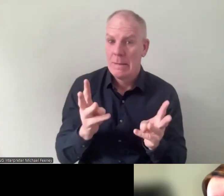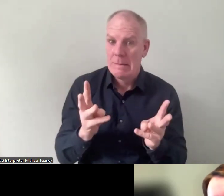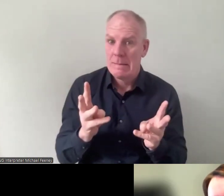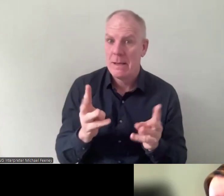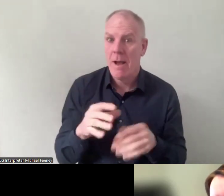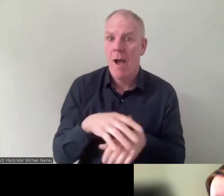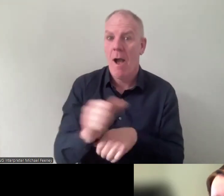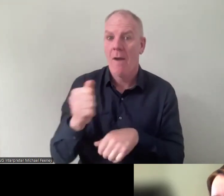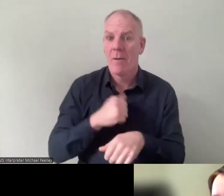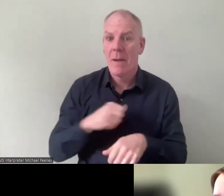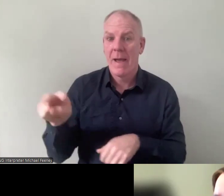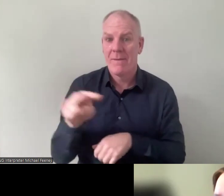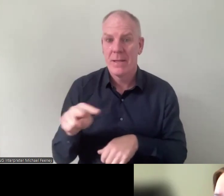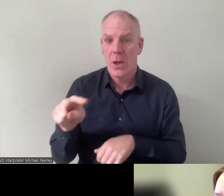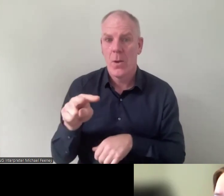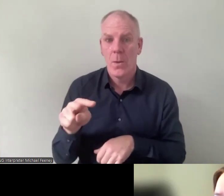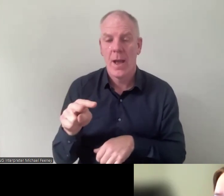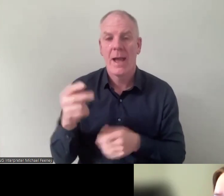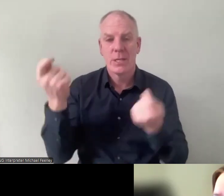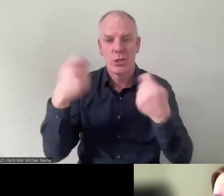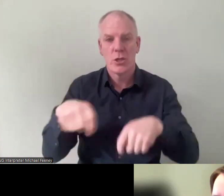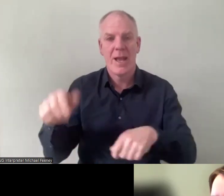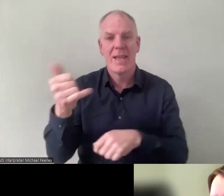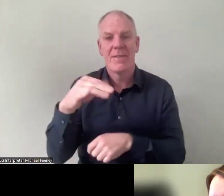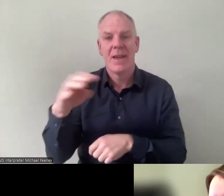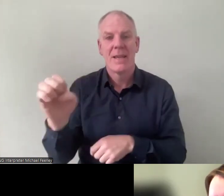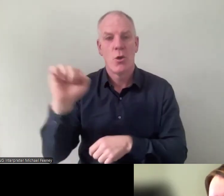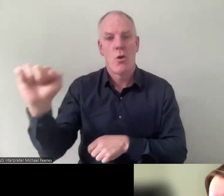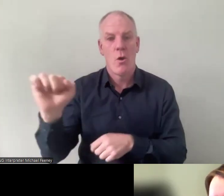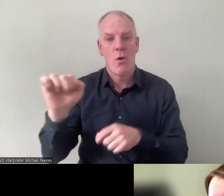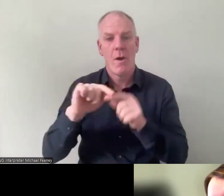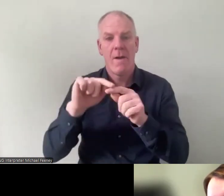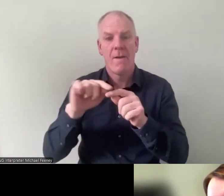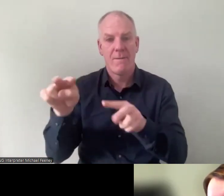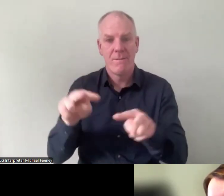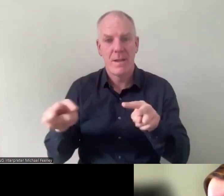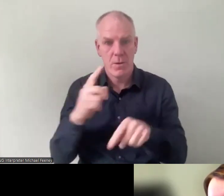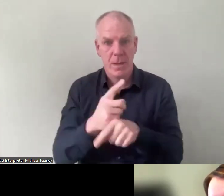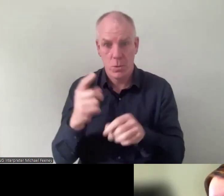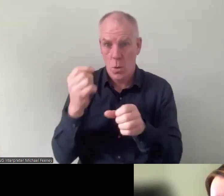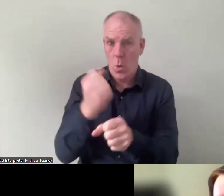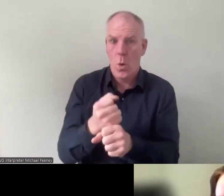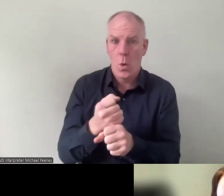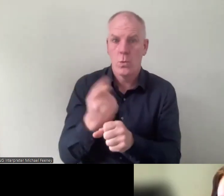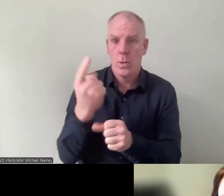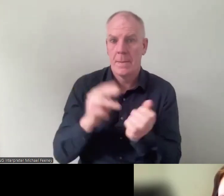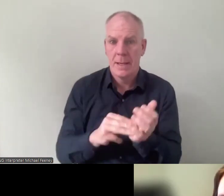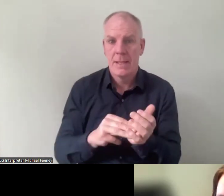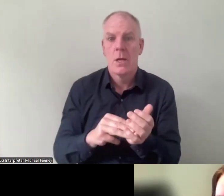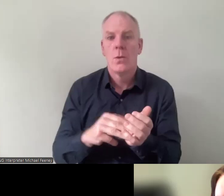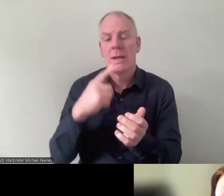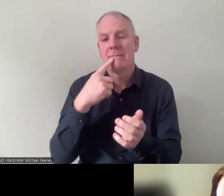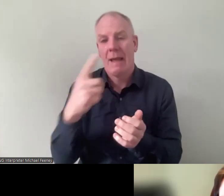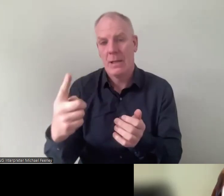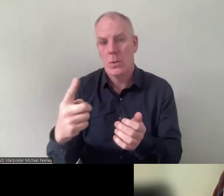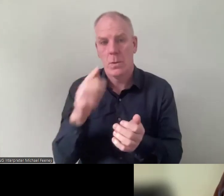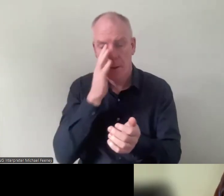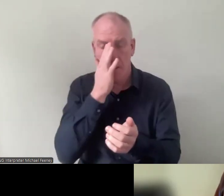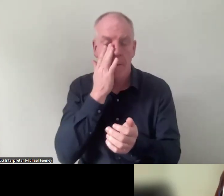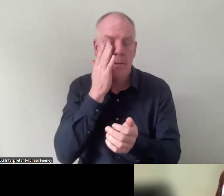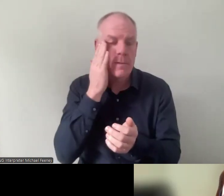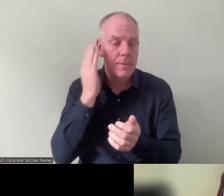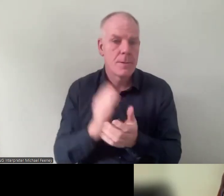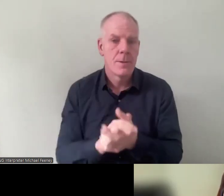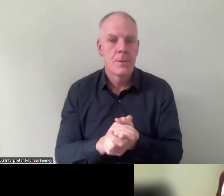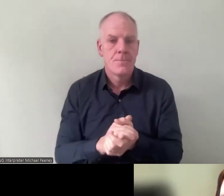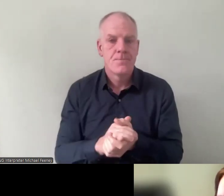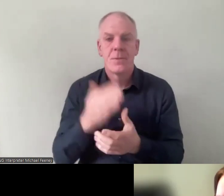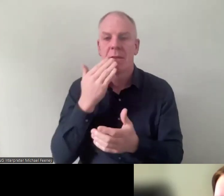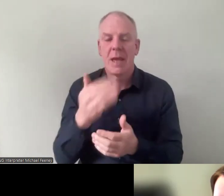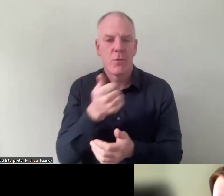my video and share Aoife's video, which is here. So if you just bear with me one moment, I will make sure that it works. And thank you for your patience, right?